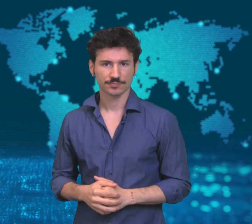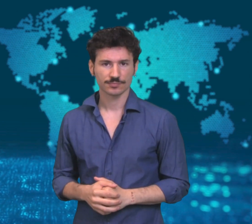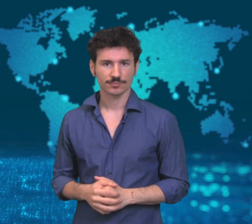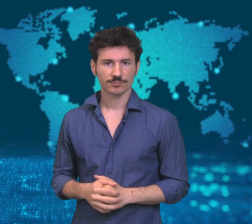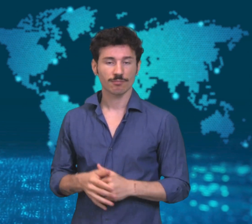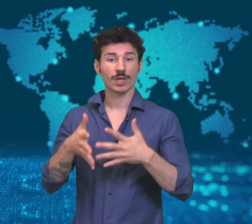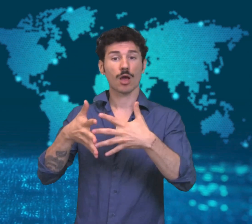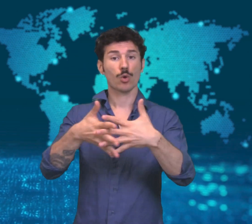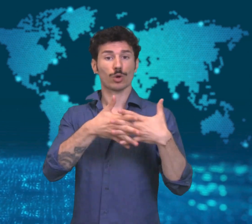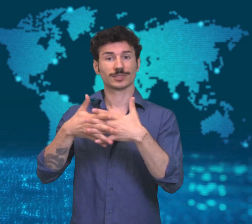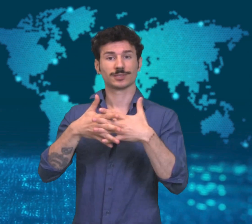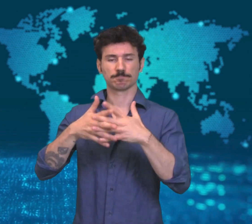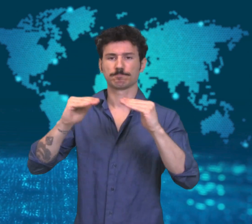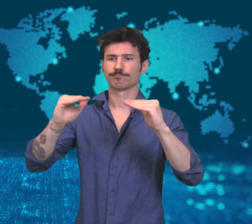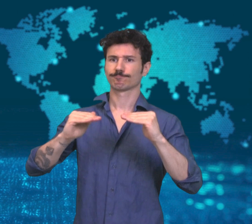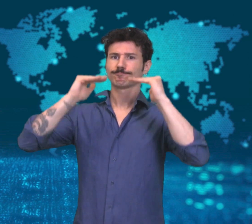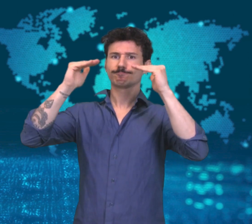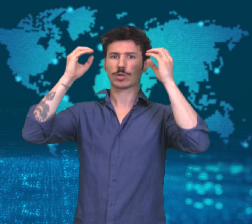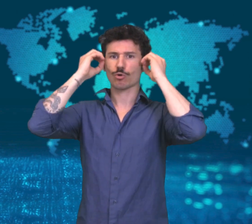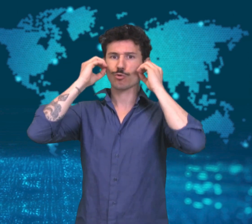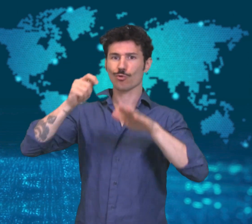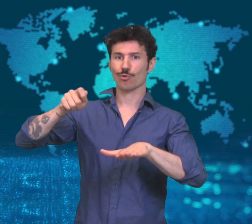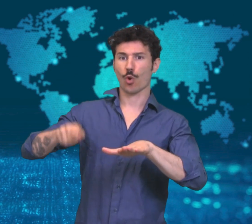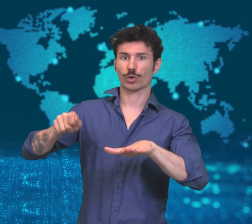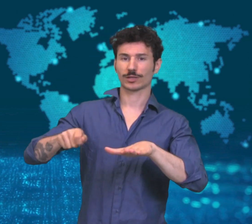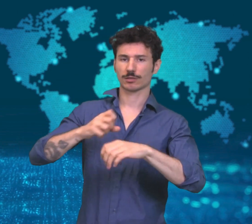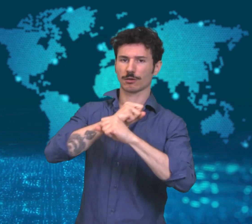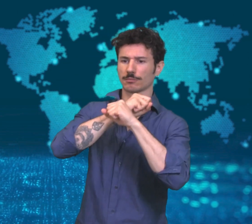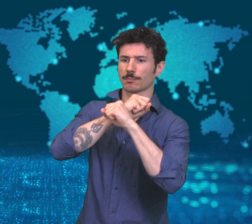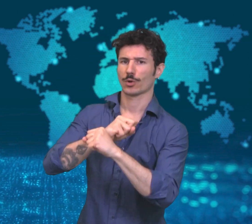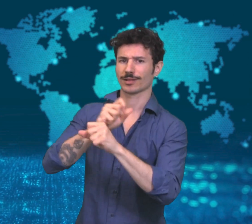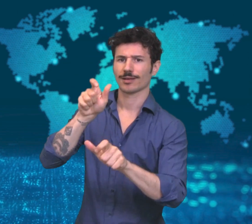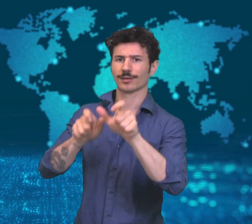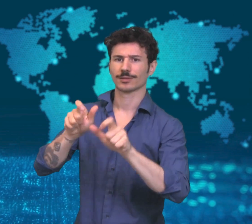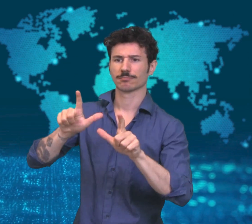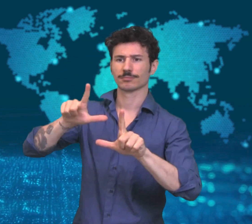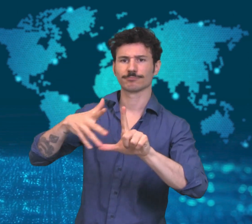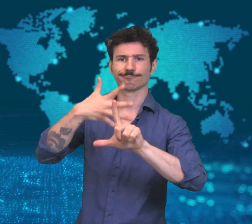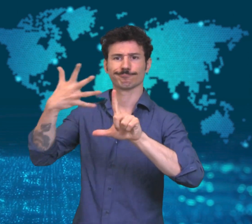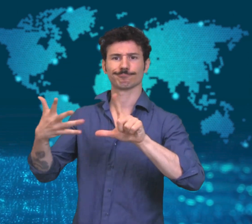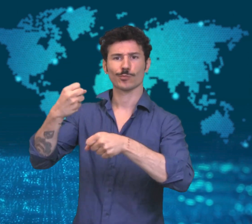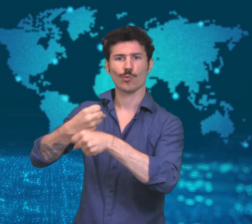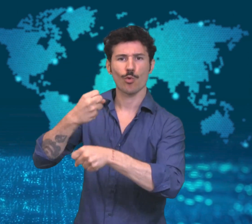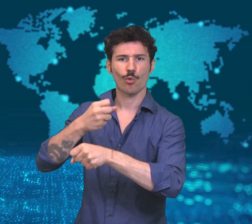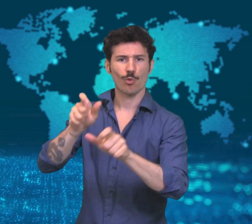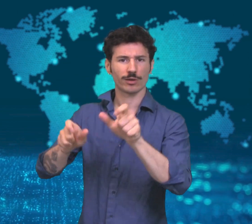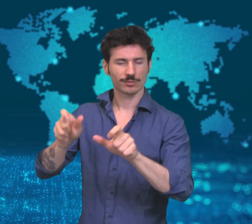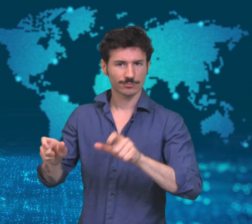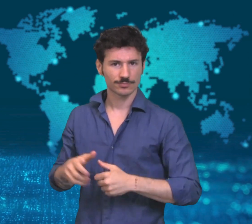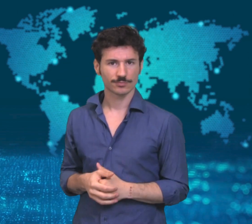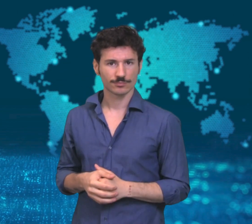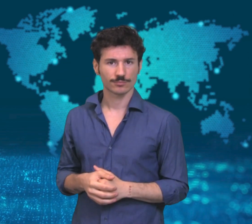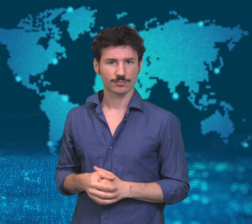Supreme Court protects LGBT+ workers.